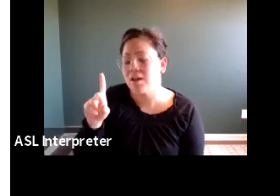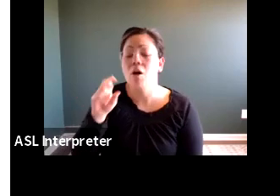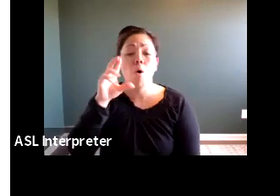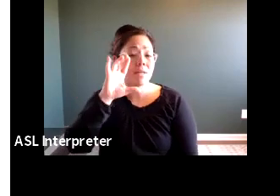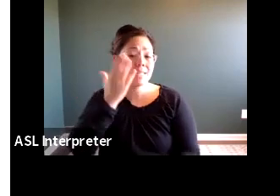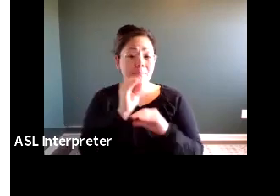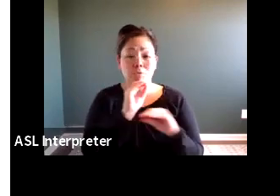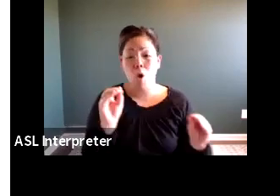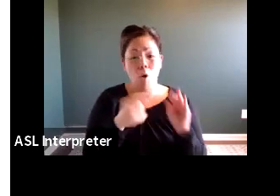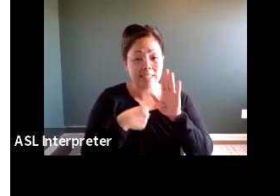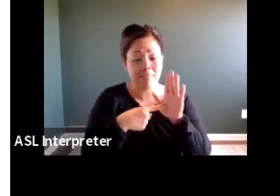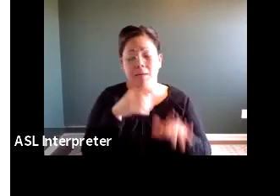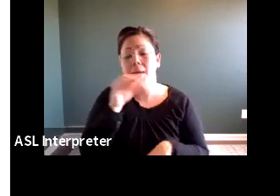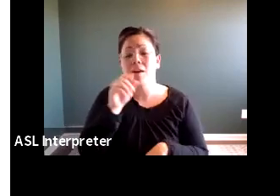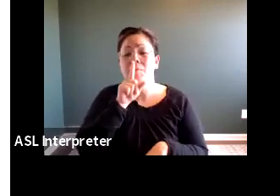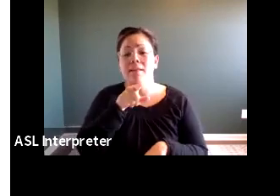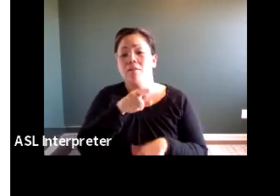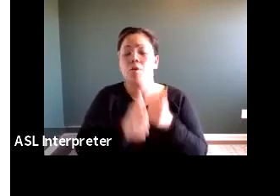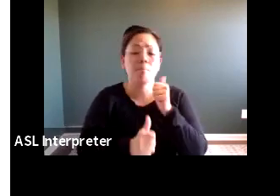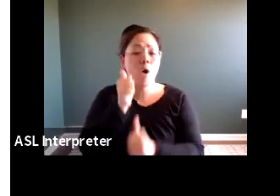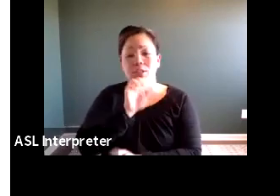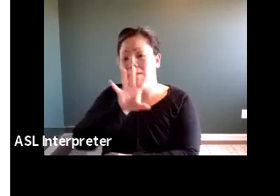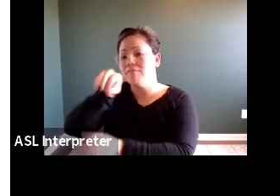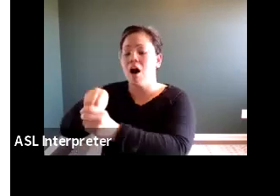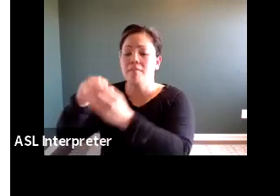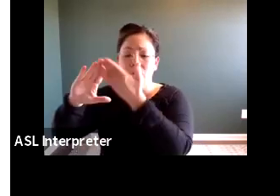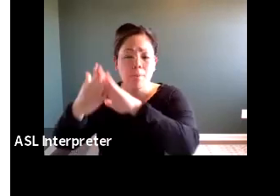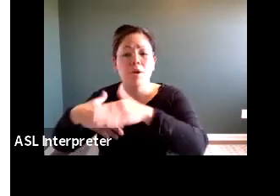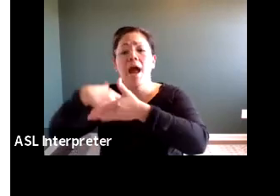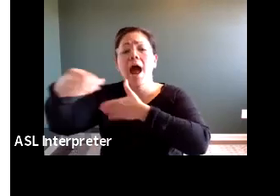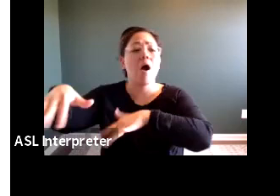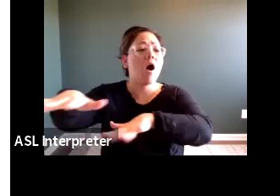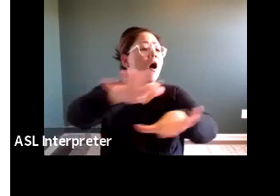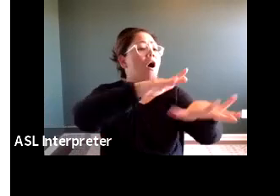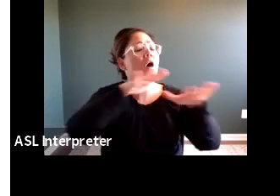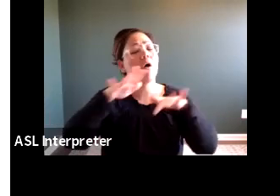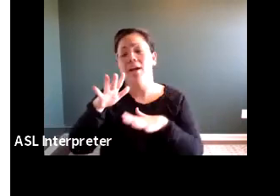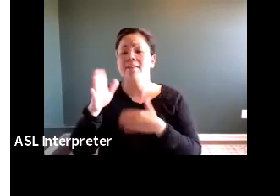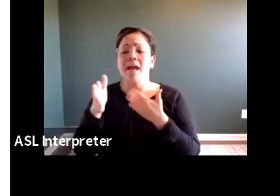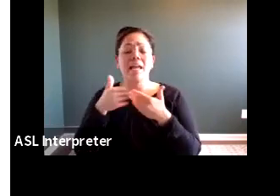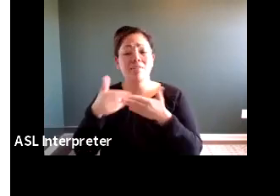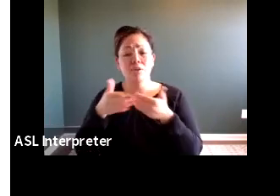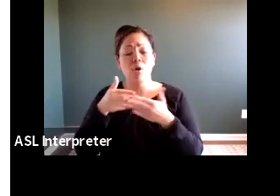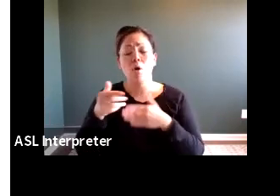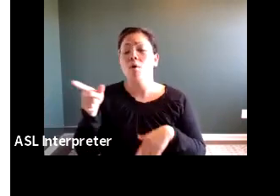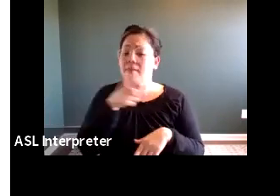and are probably the most you know, engaged in the community and out and about. That, you know, even though they do relatively well